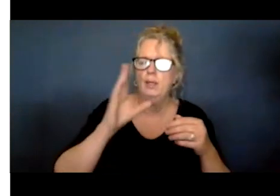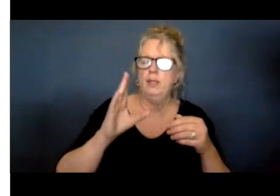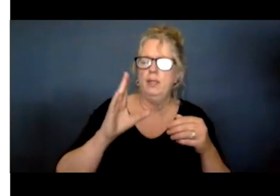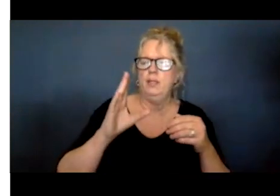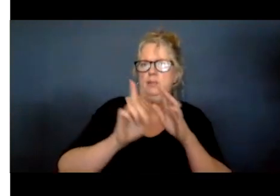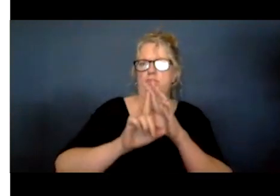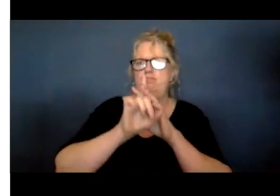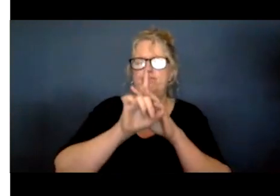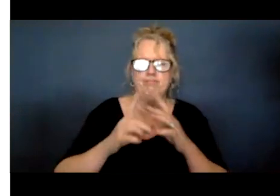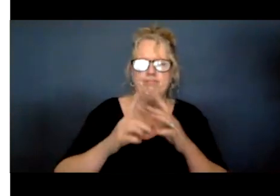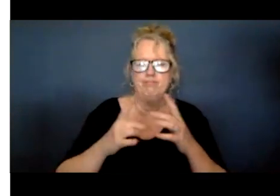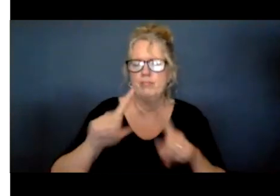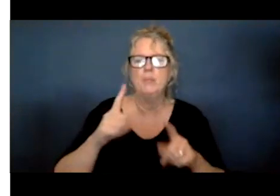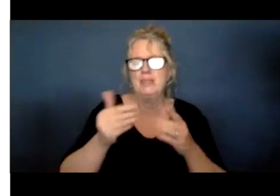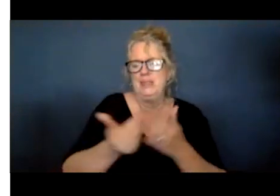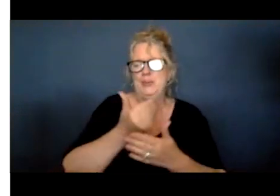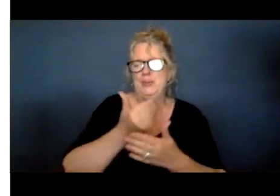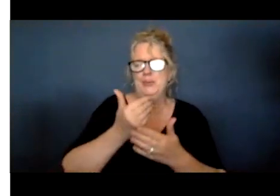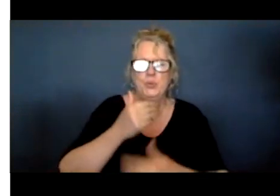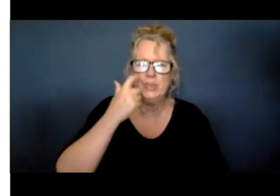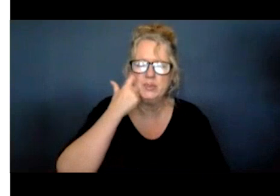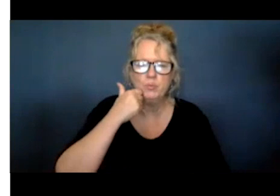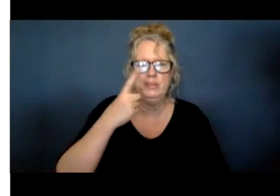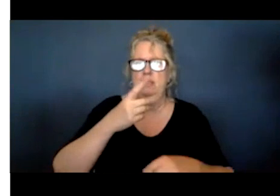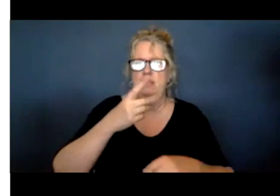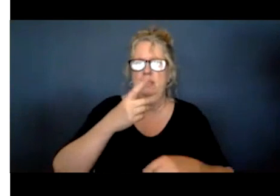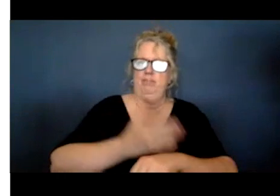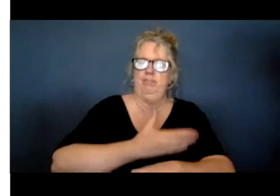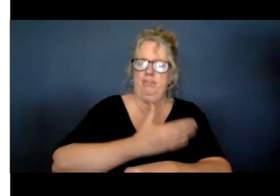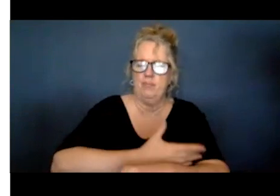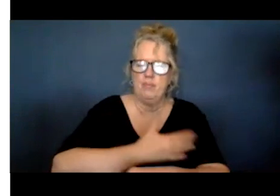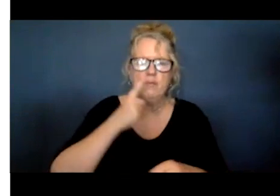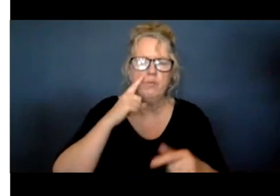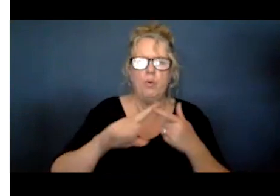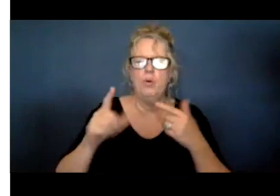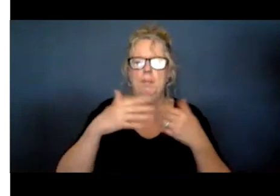Let’s look at some of the latest advancements in assistive and mainstream technologies.